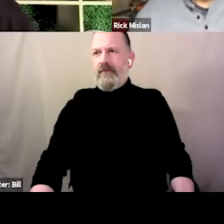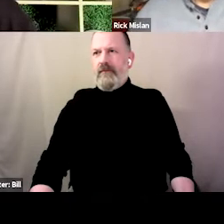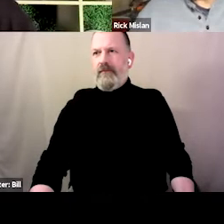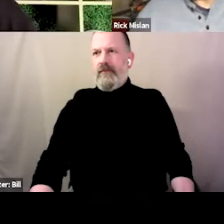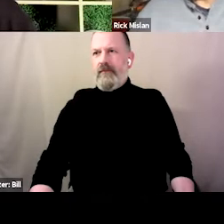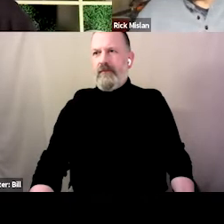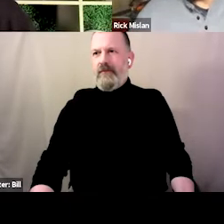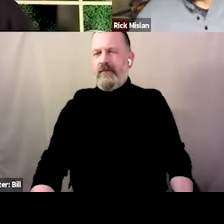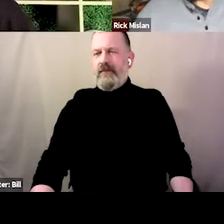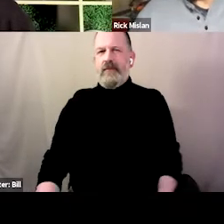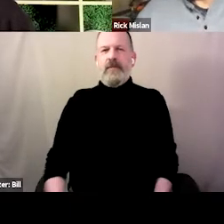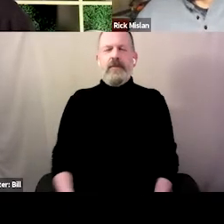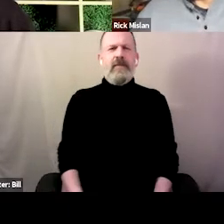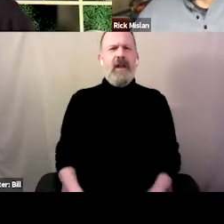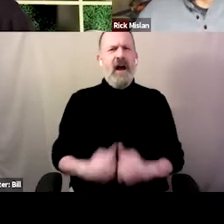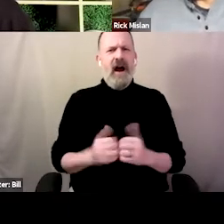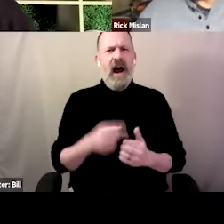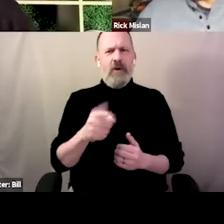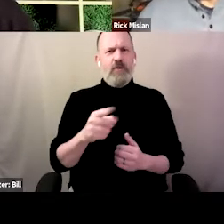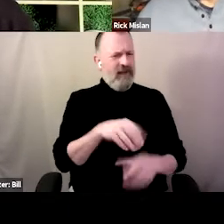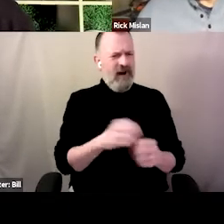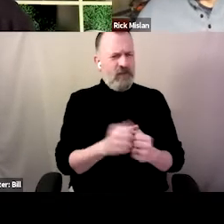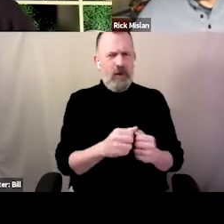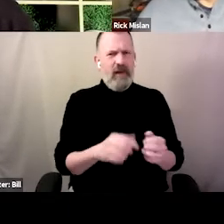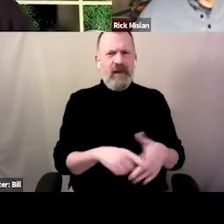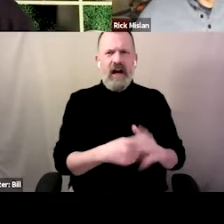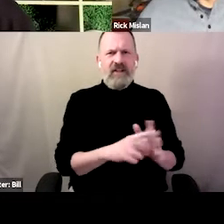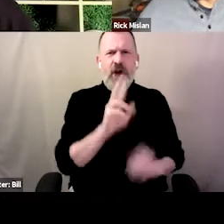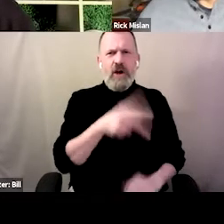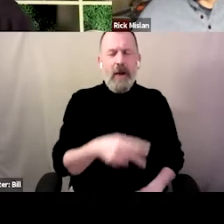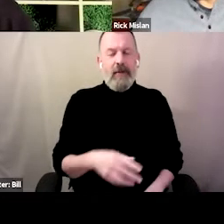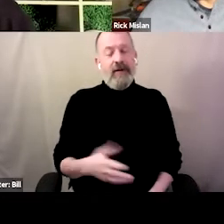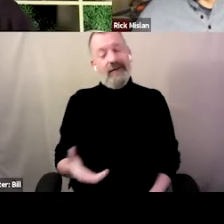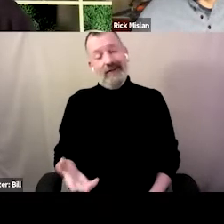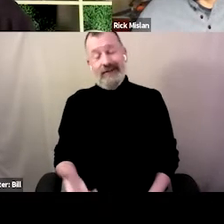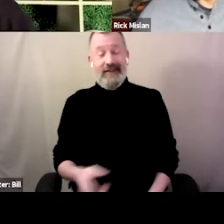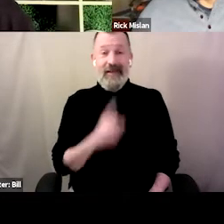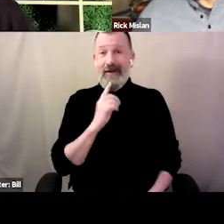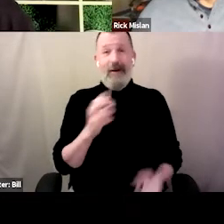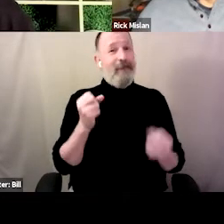that the challenge is the challenges are you willing to CalebBarlow: